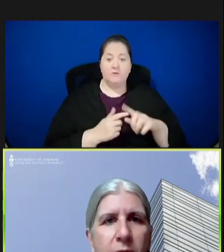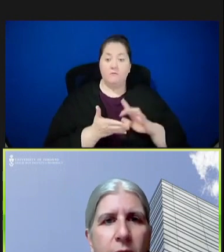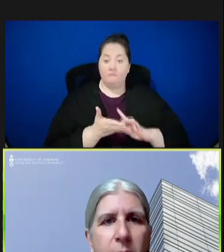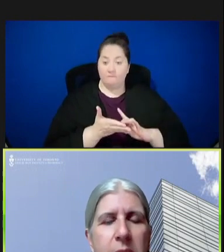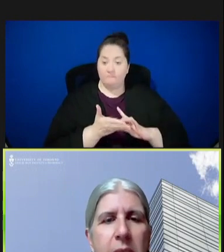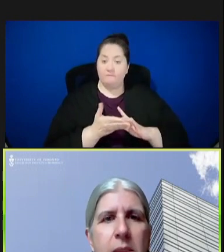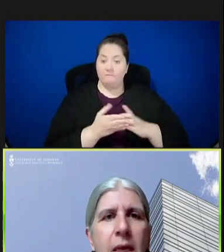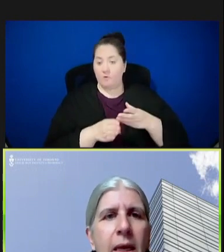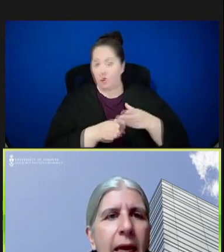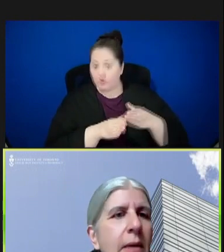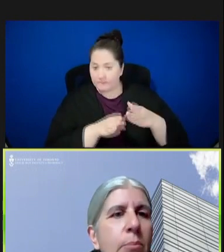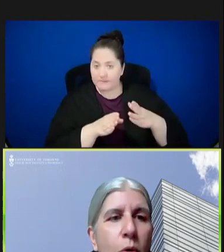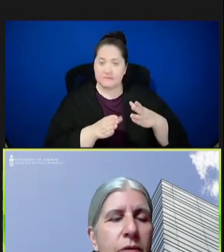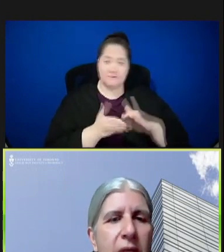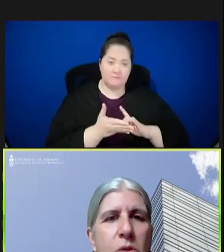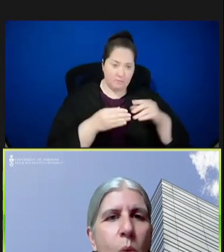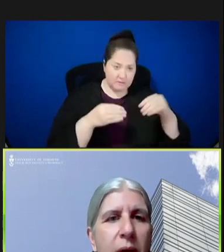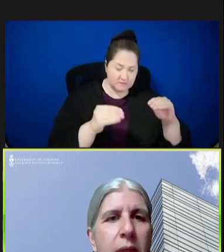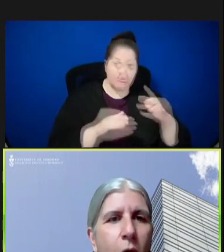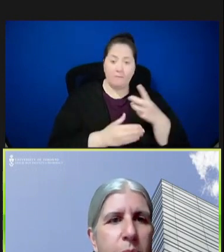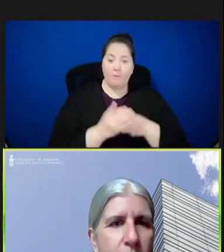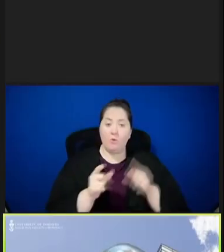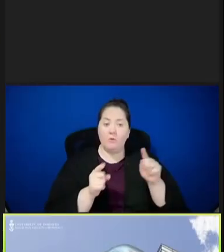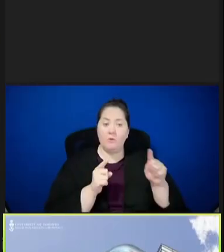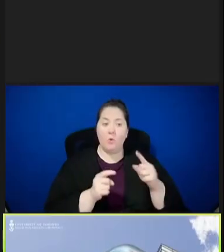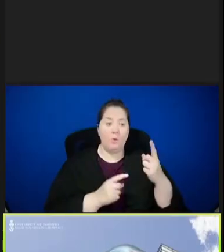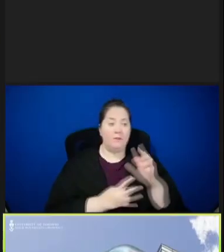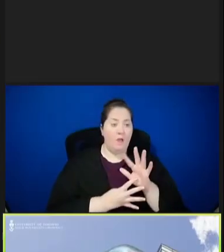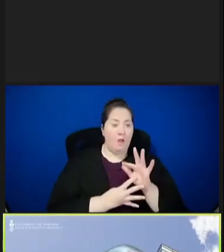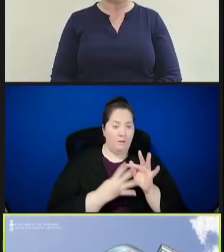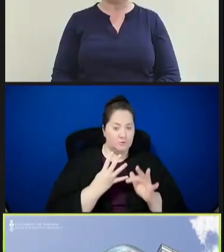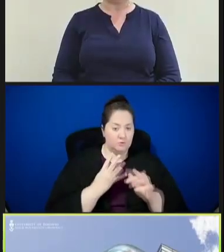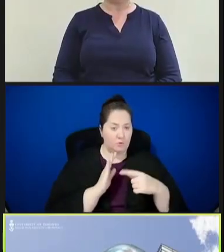pharmacies. And in both of these, one of the options that I want to draw your attention to